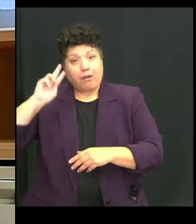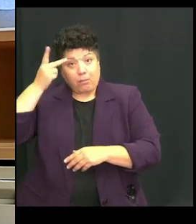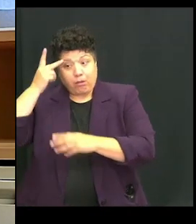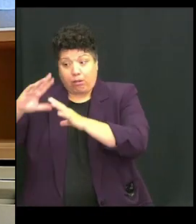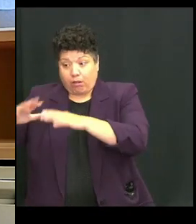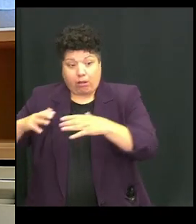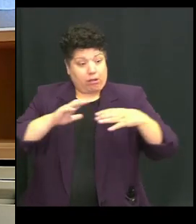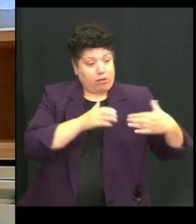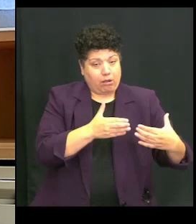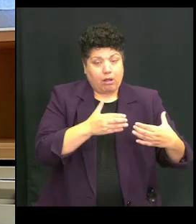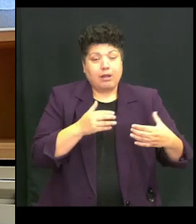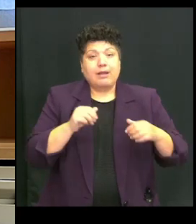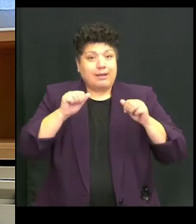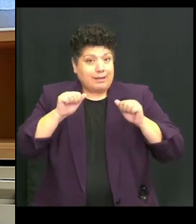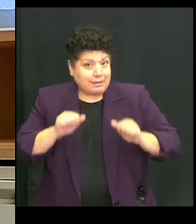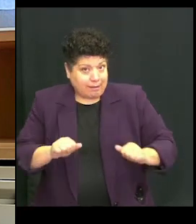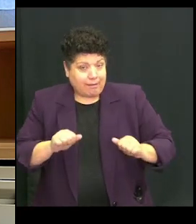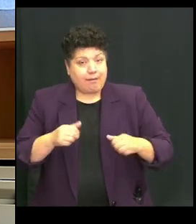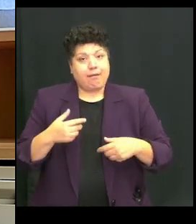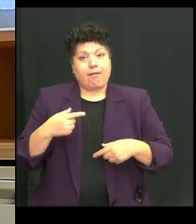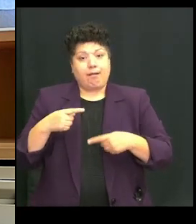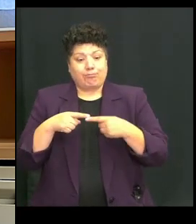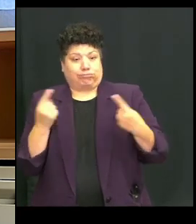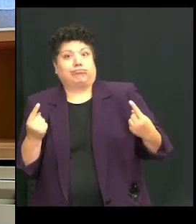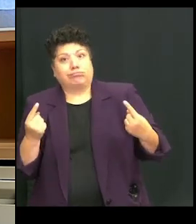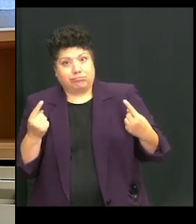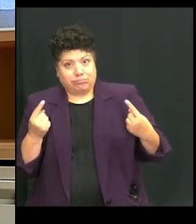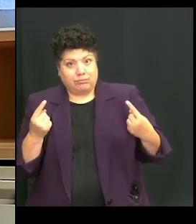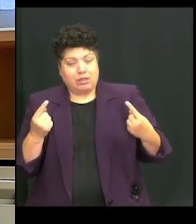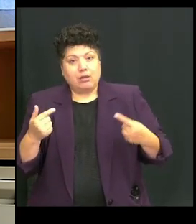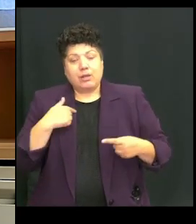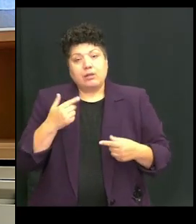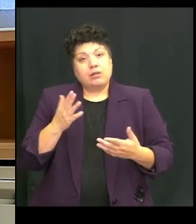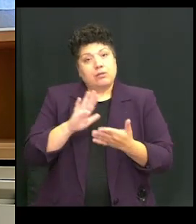So normalizing those sorts of interactions I think is extremely important.